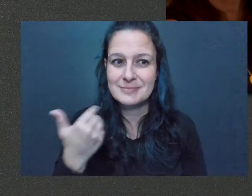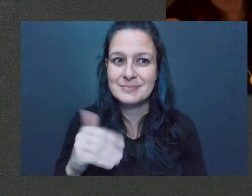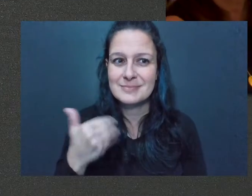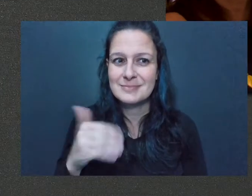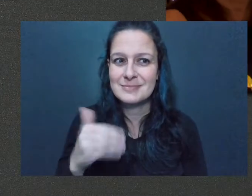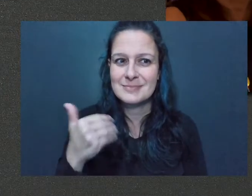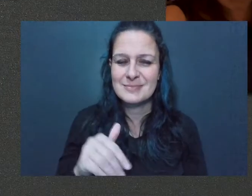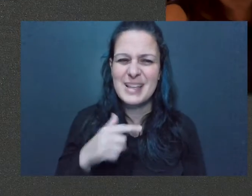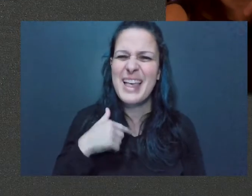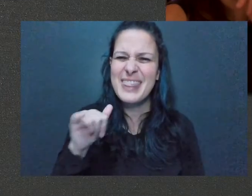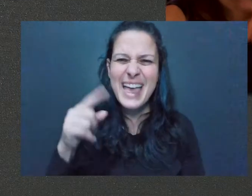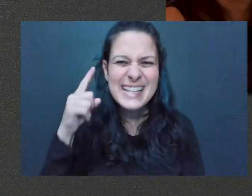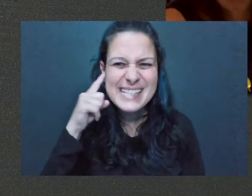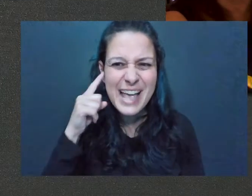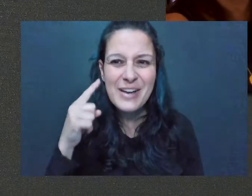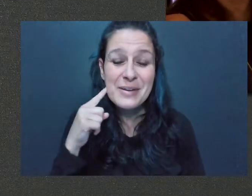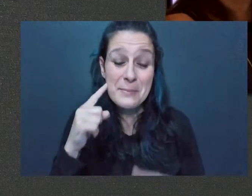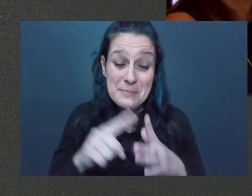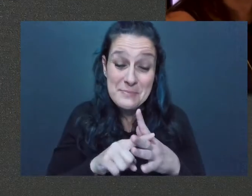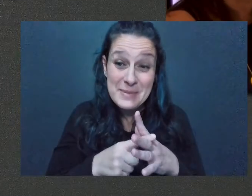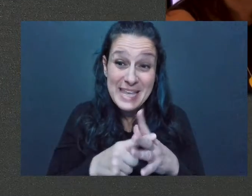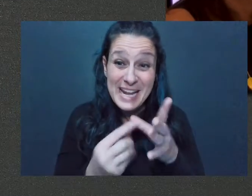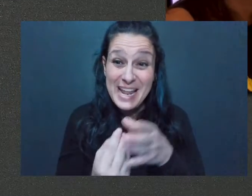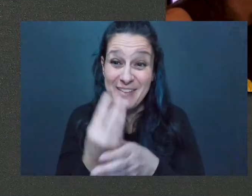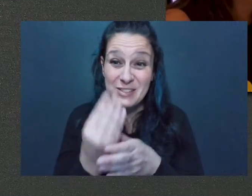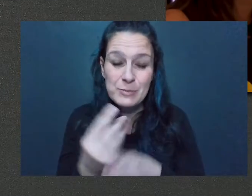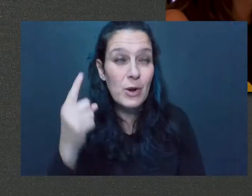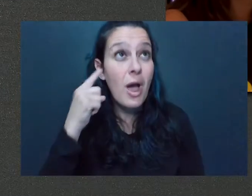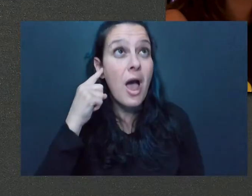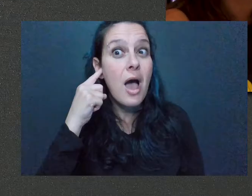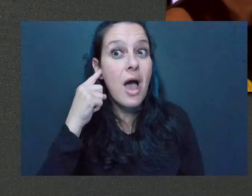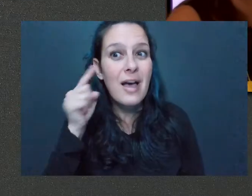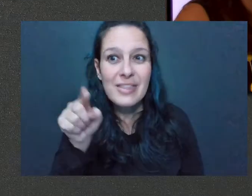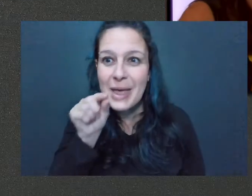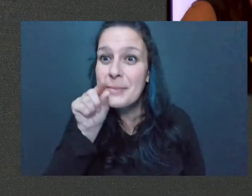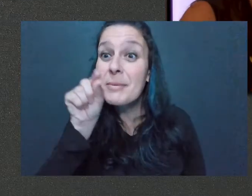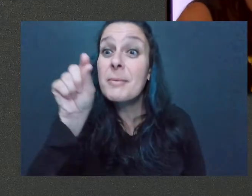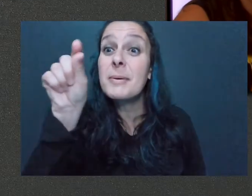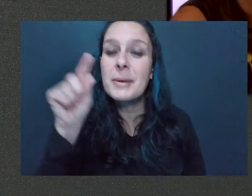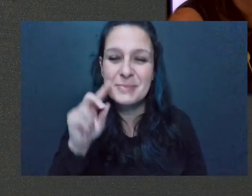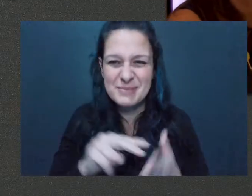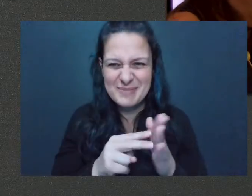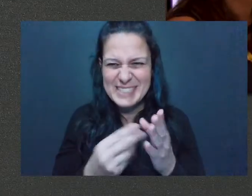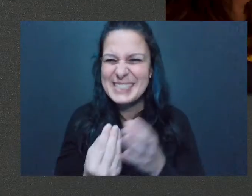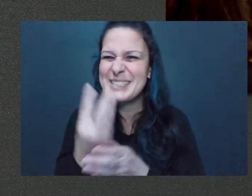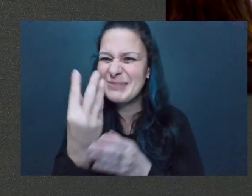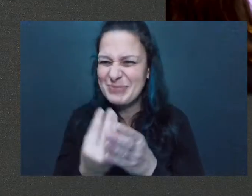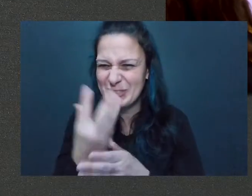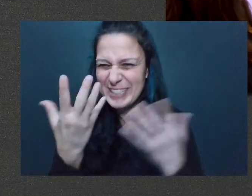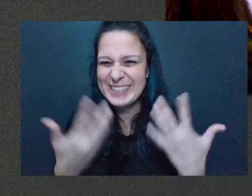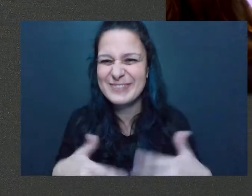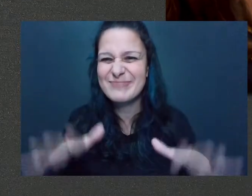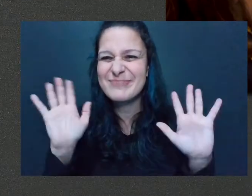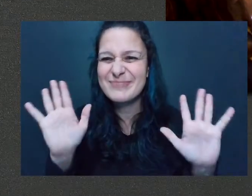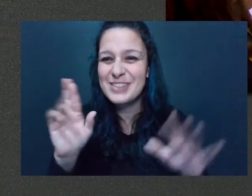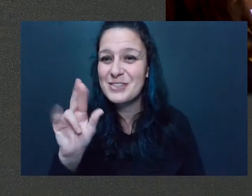And that's that sound you hear, the first thing that you know it's springtime, the robins show up.